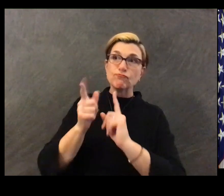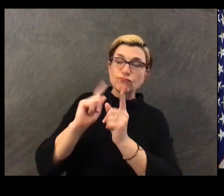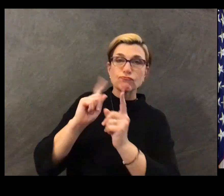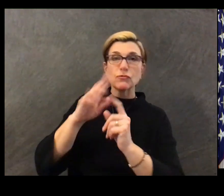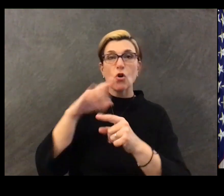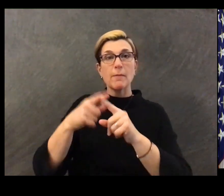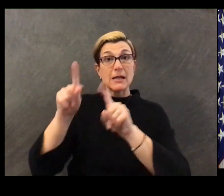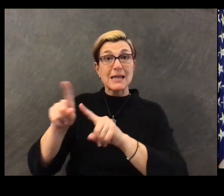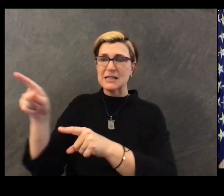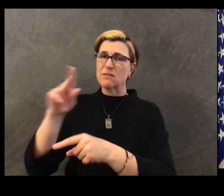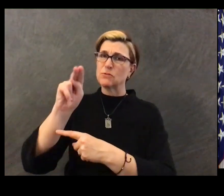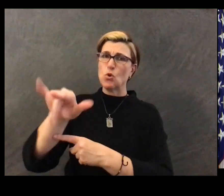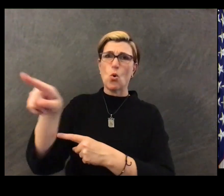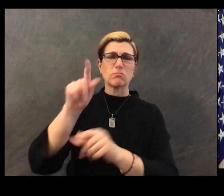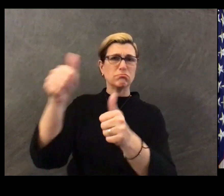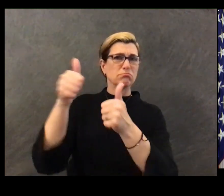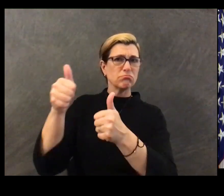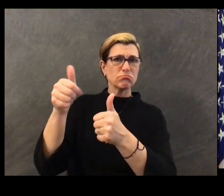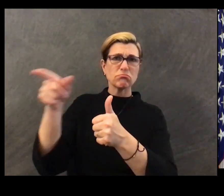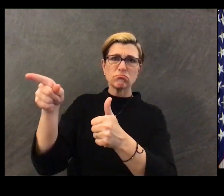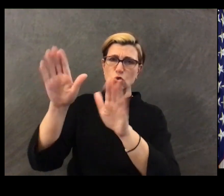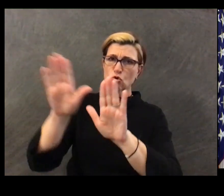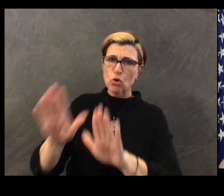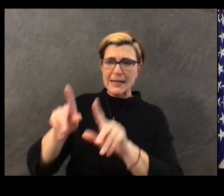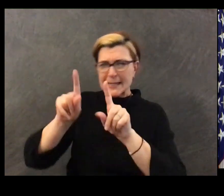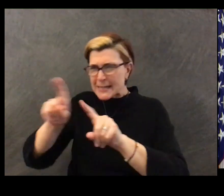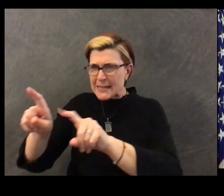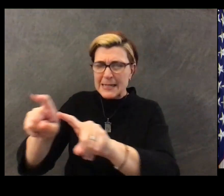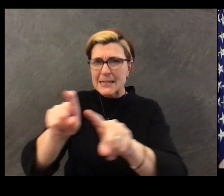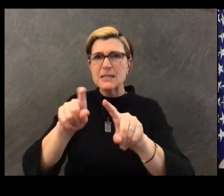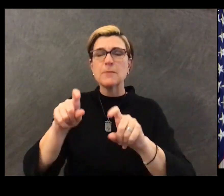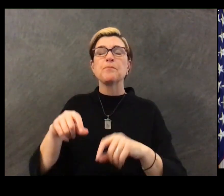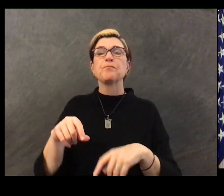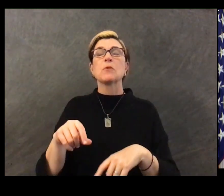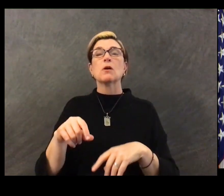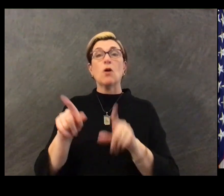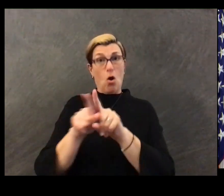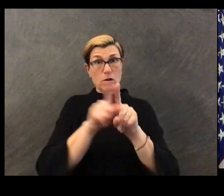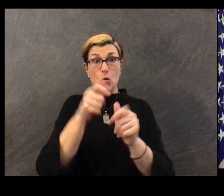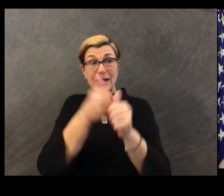New York we're working very closely with each of the states to help them succeed